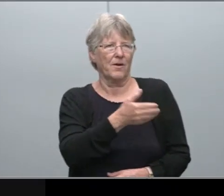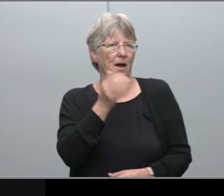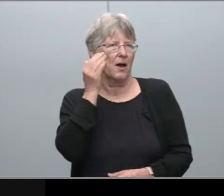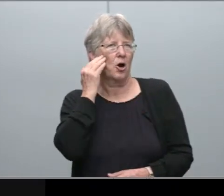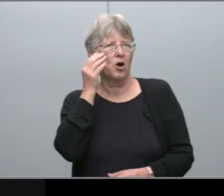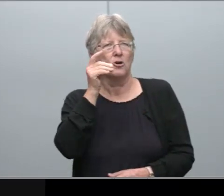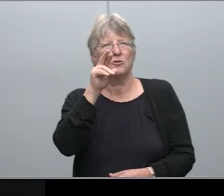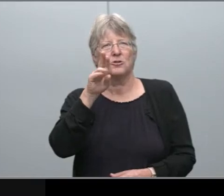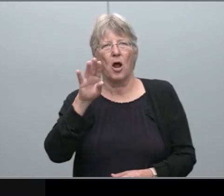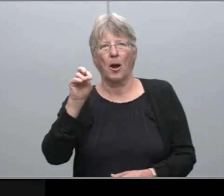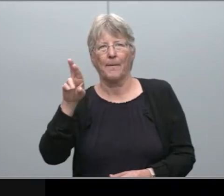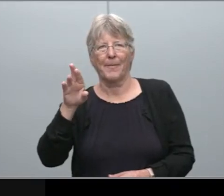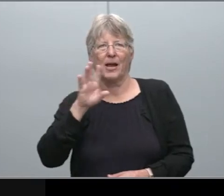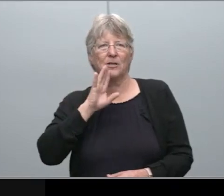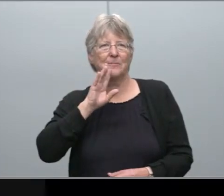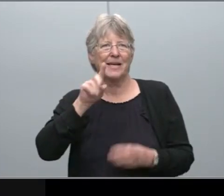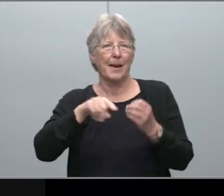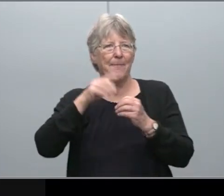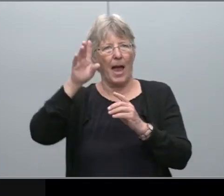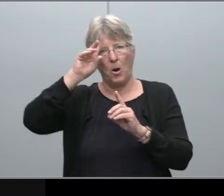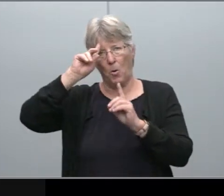I'd like to speak on this. This is Nubia.